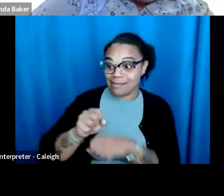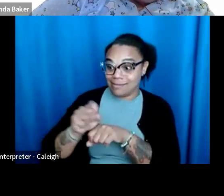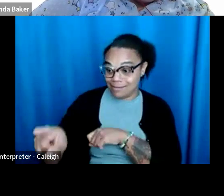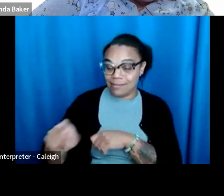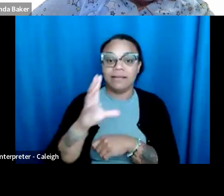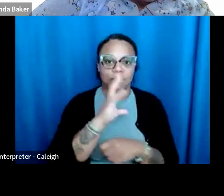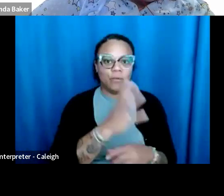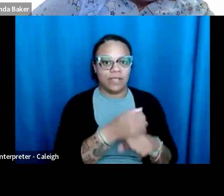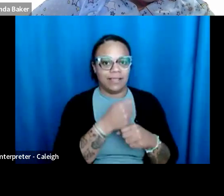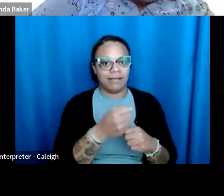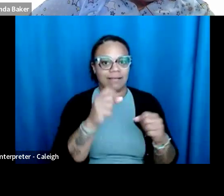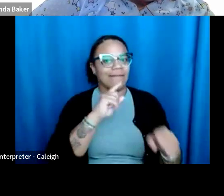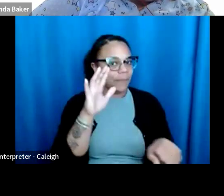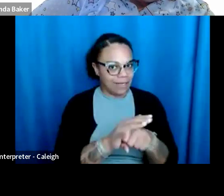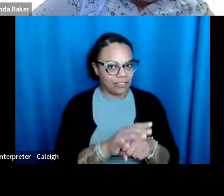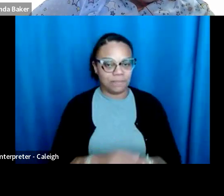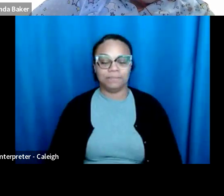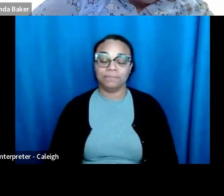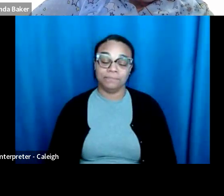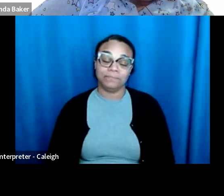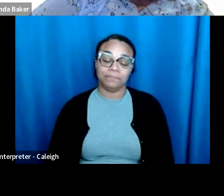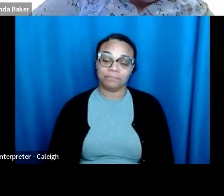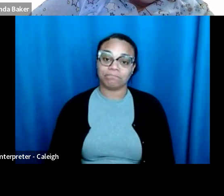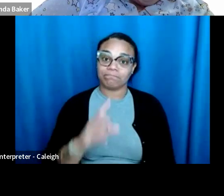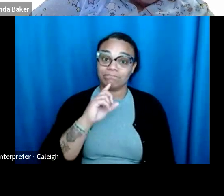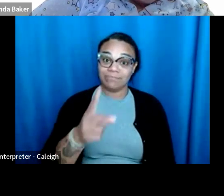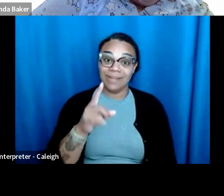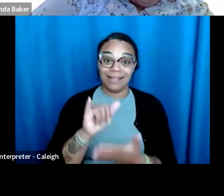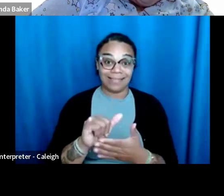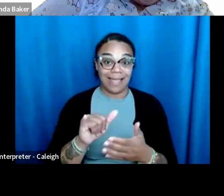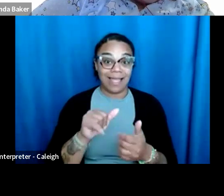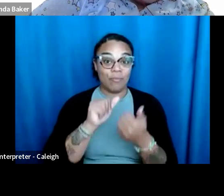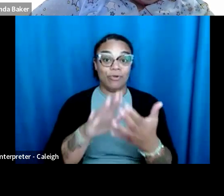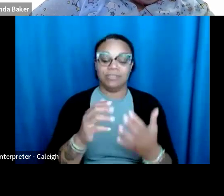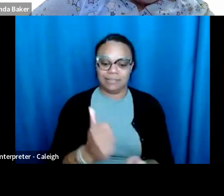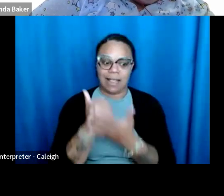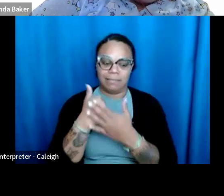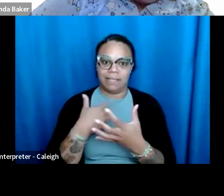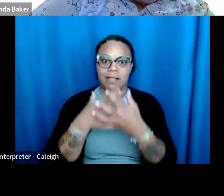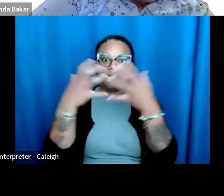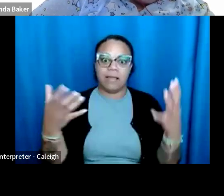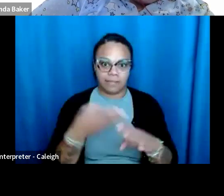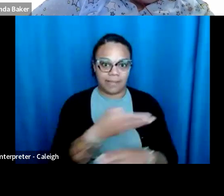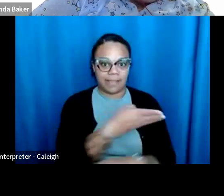And that has really helped me several times in the past, because people can't argue